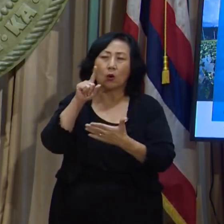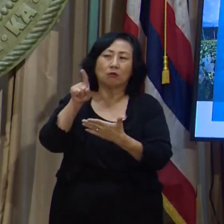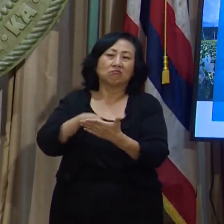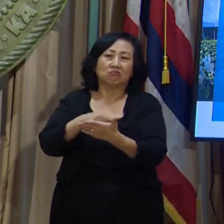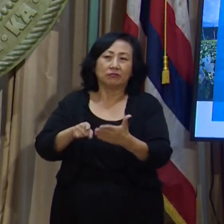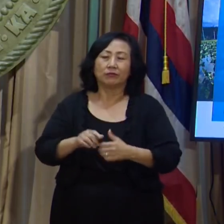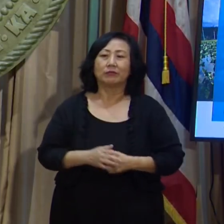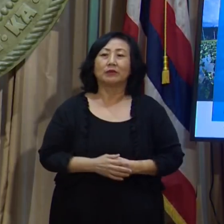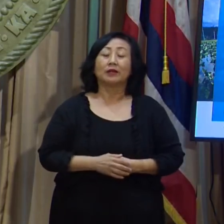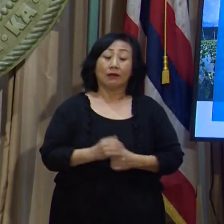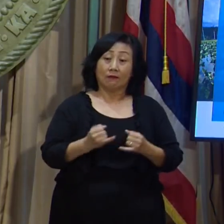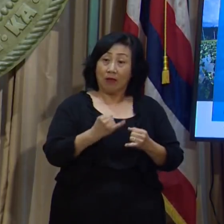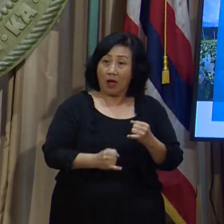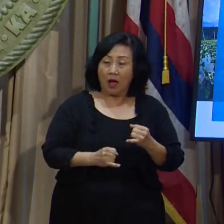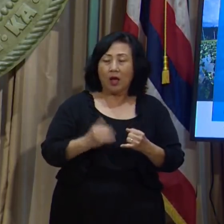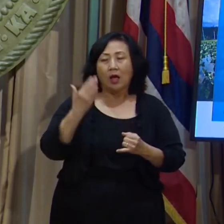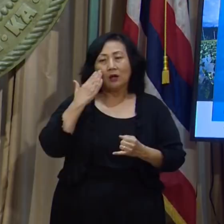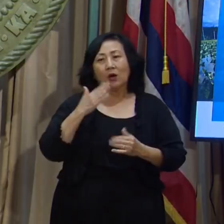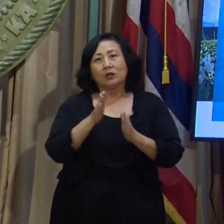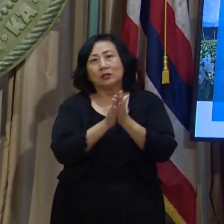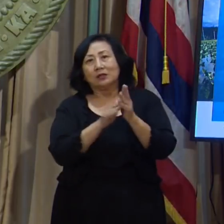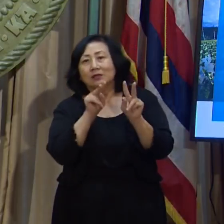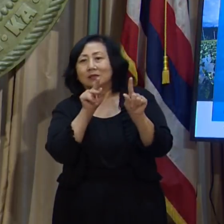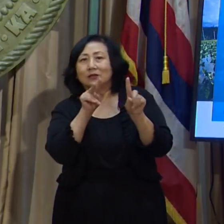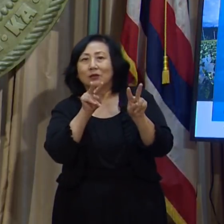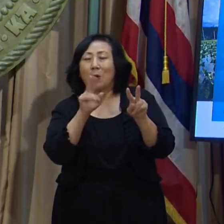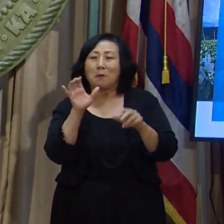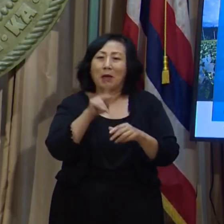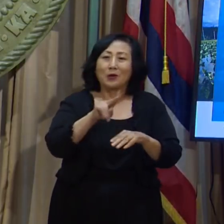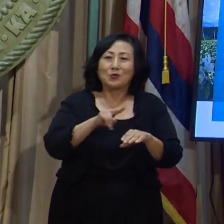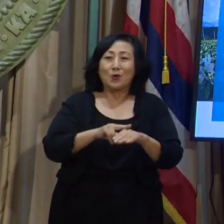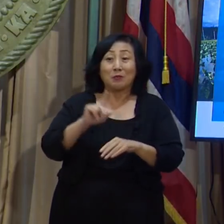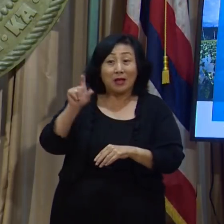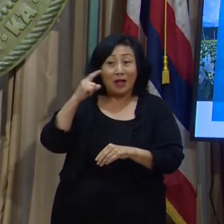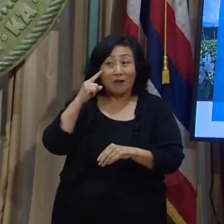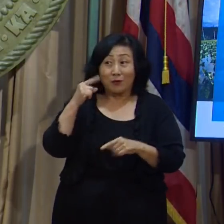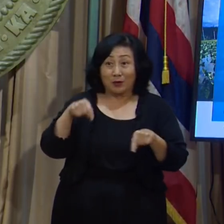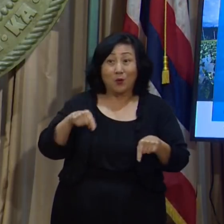UNDERLYING LUNG DISEASE. FINALLY, I KNOW EVERYBODY WANTS